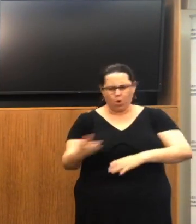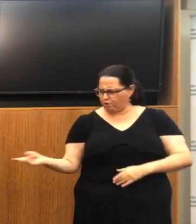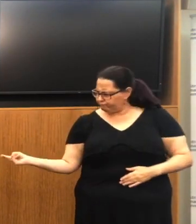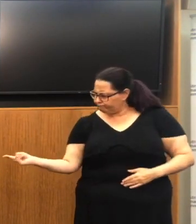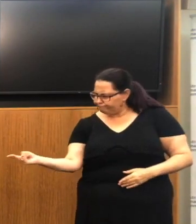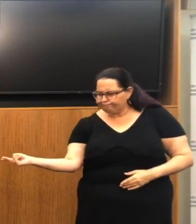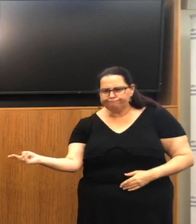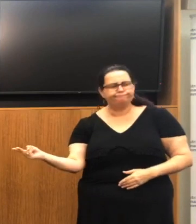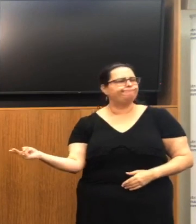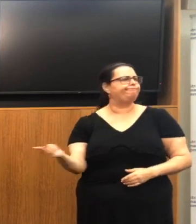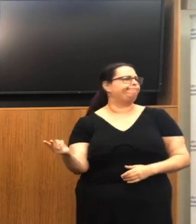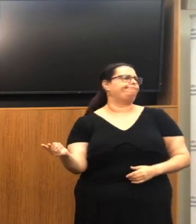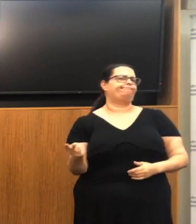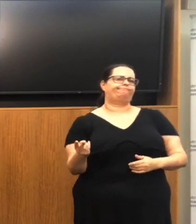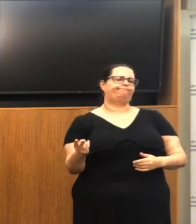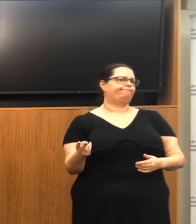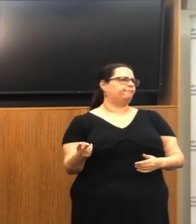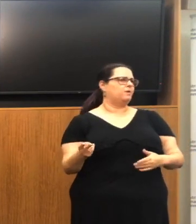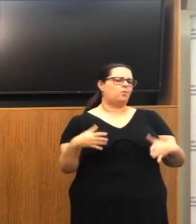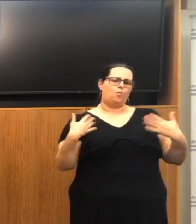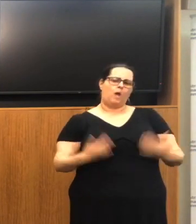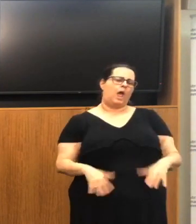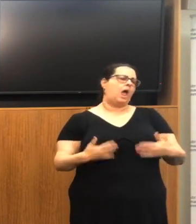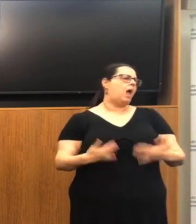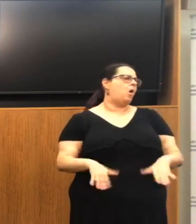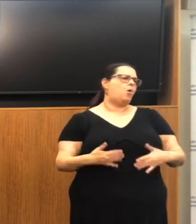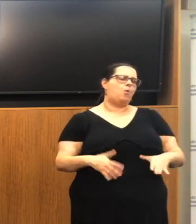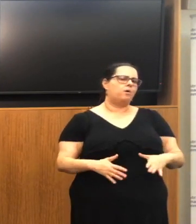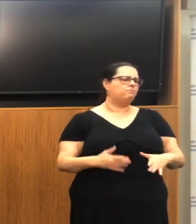and Nujeen do, and among that really, really important